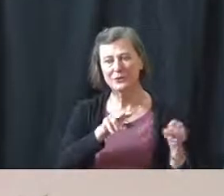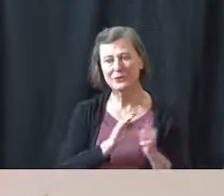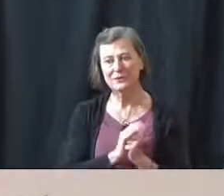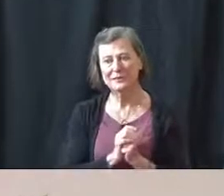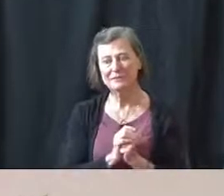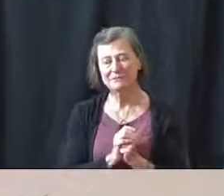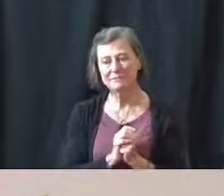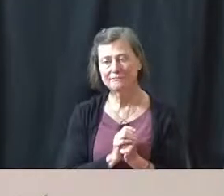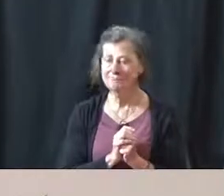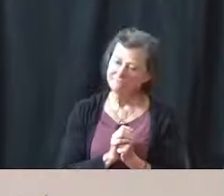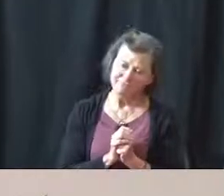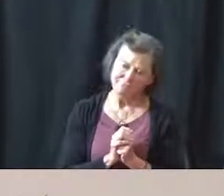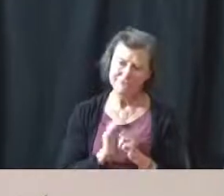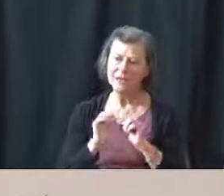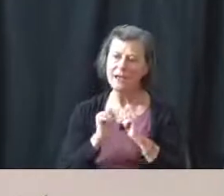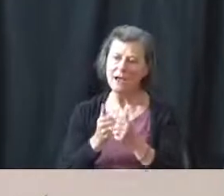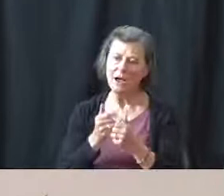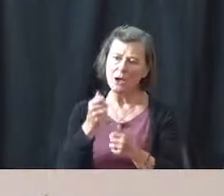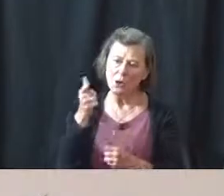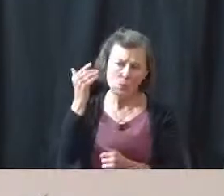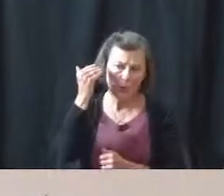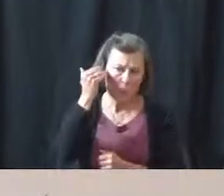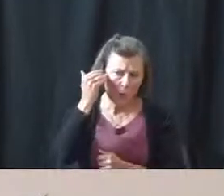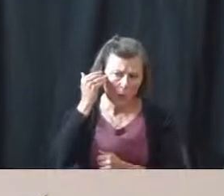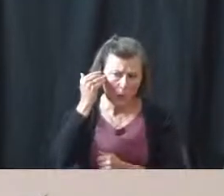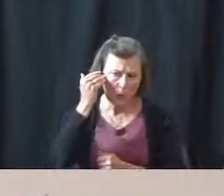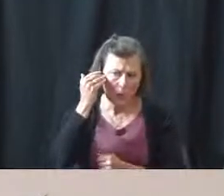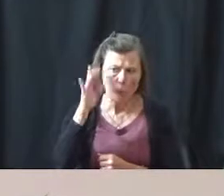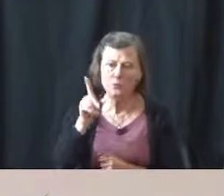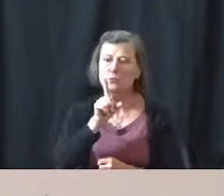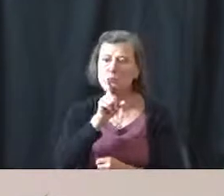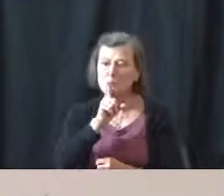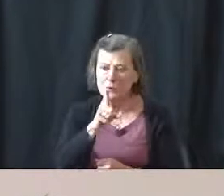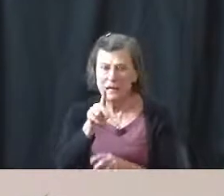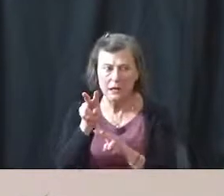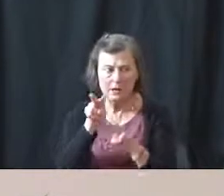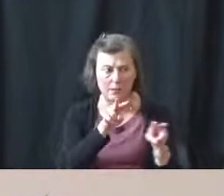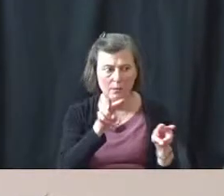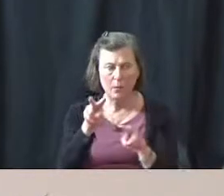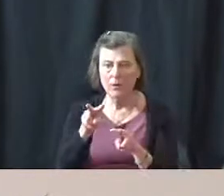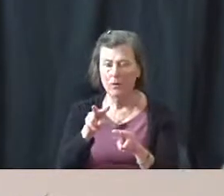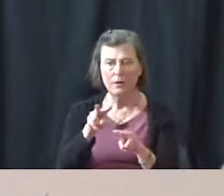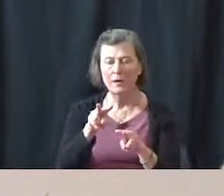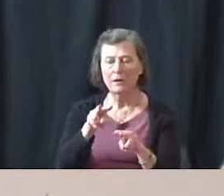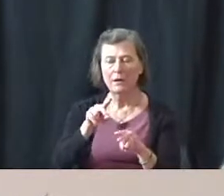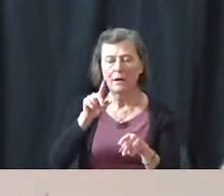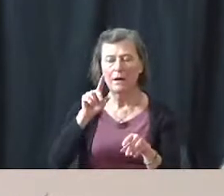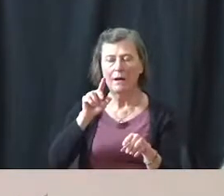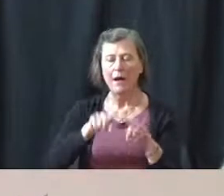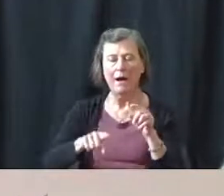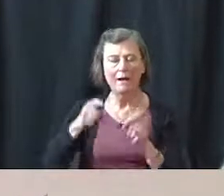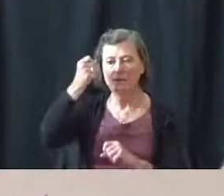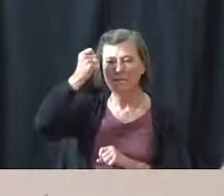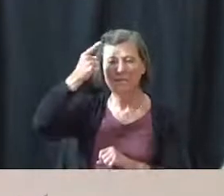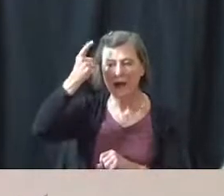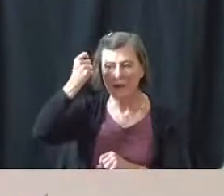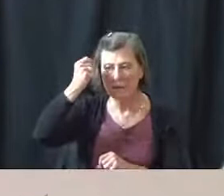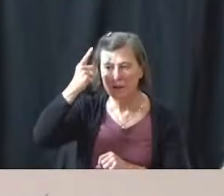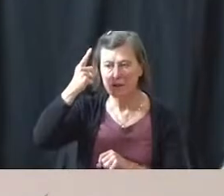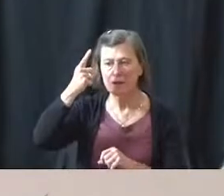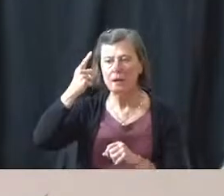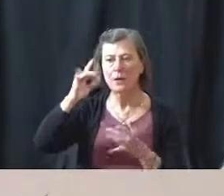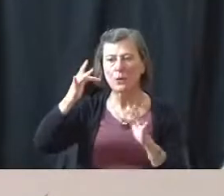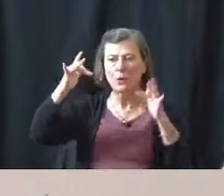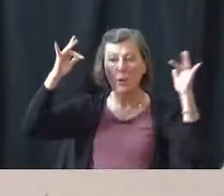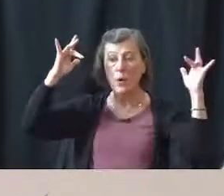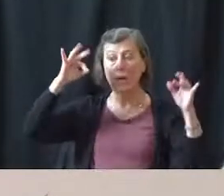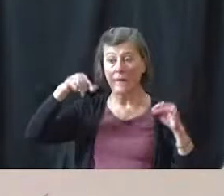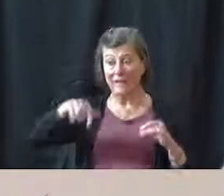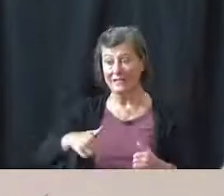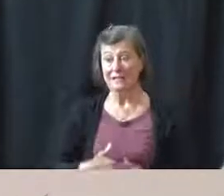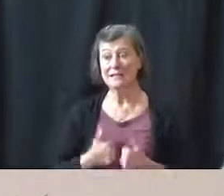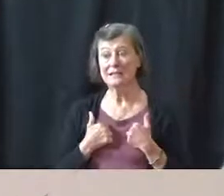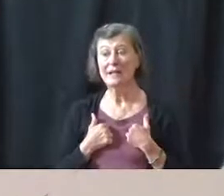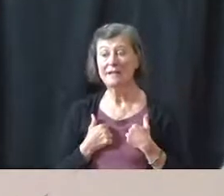How will you know when you truly behold the unfathomable glory of this most wondrous life?